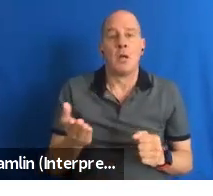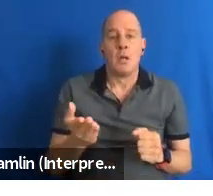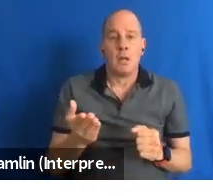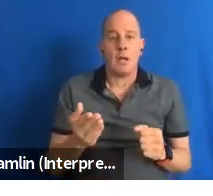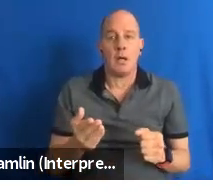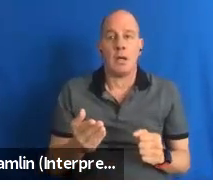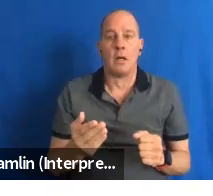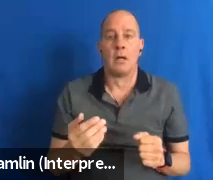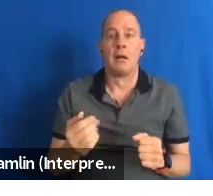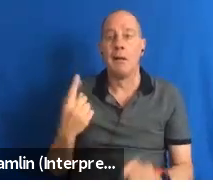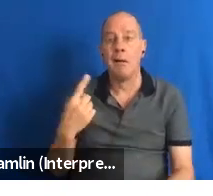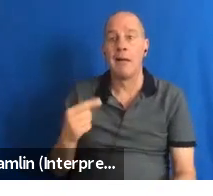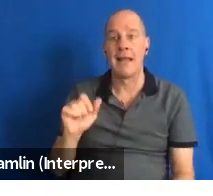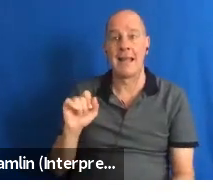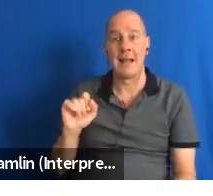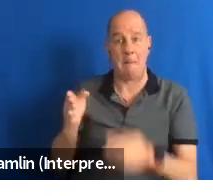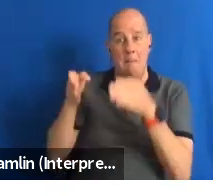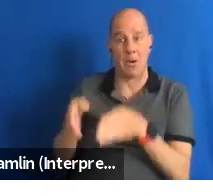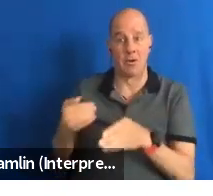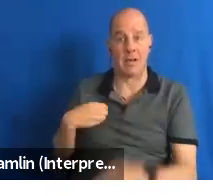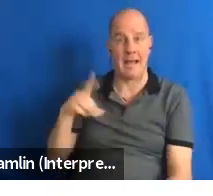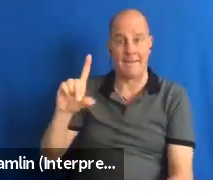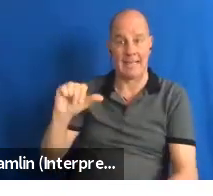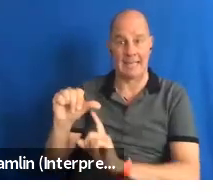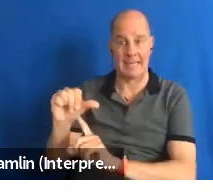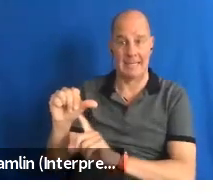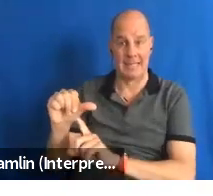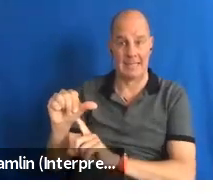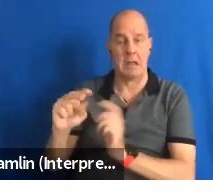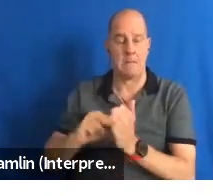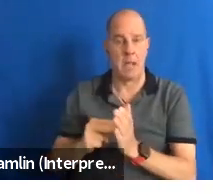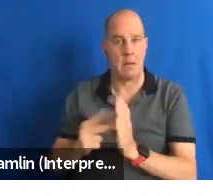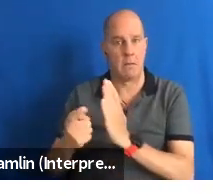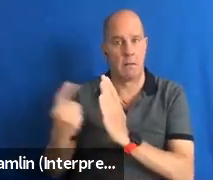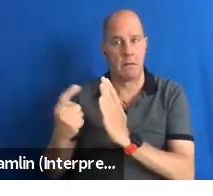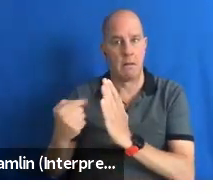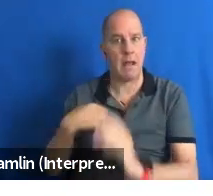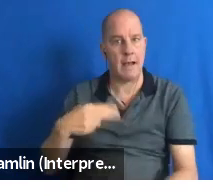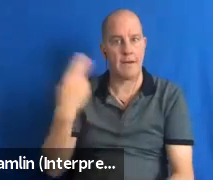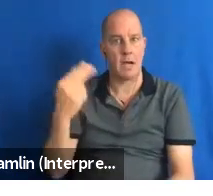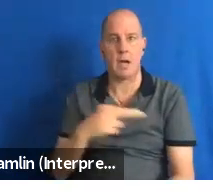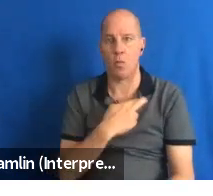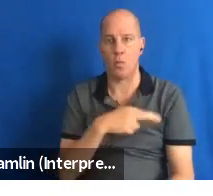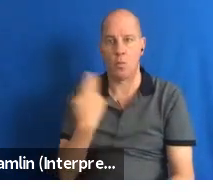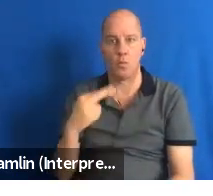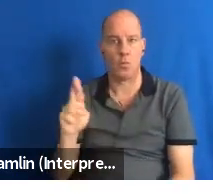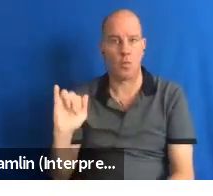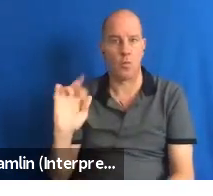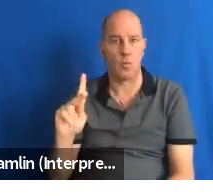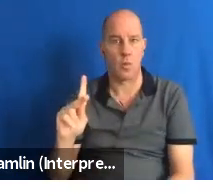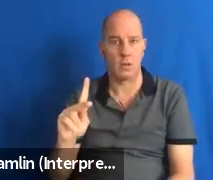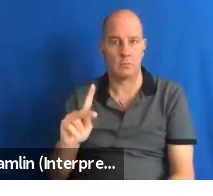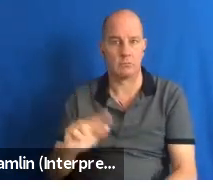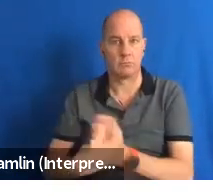a disability does not automatically mean that you're at higher risk of having COVID 19 or